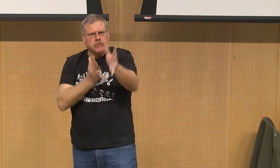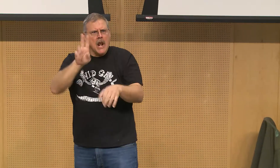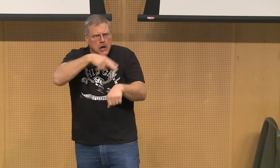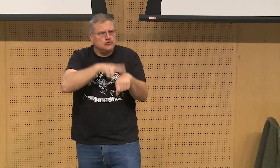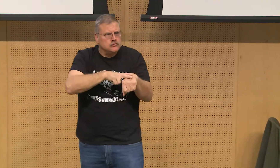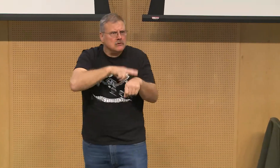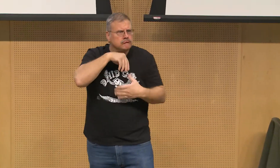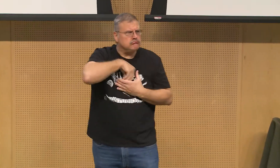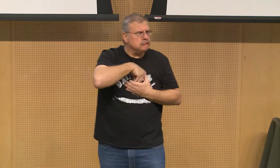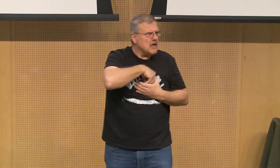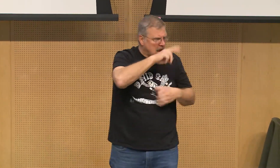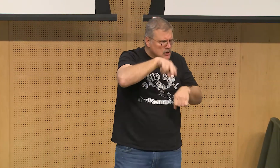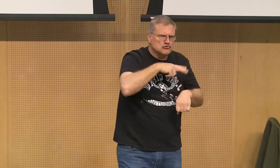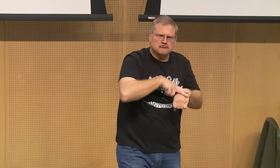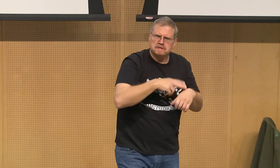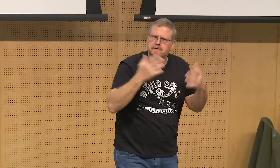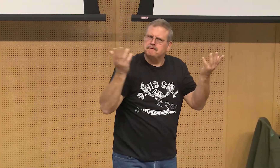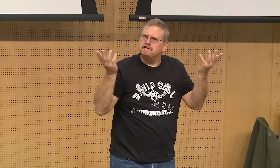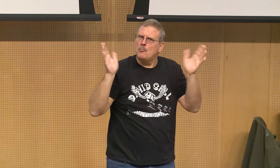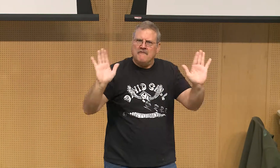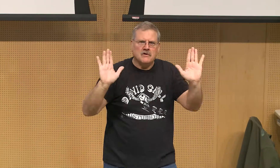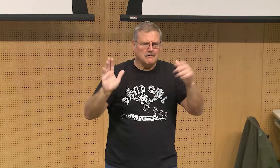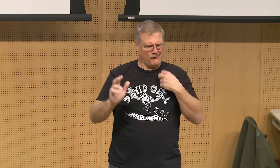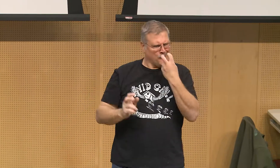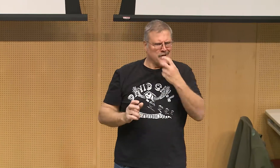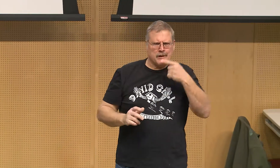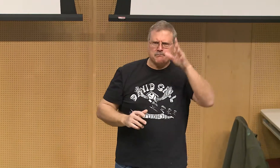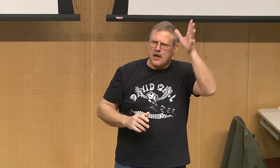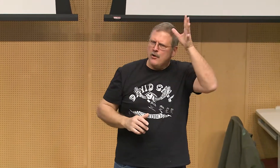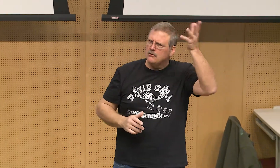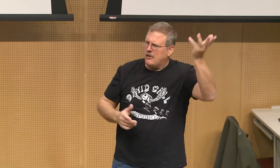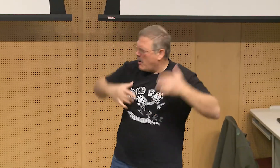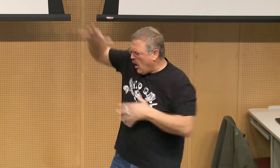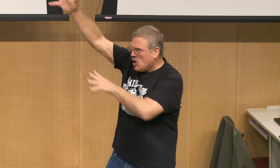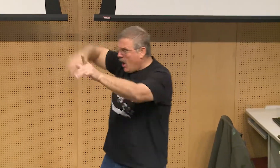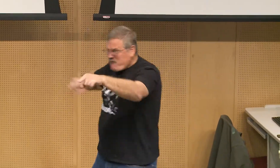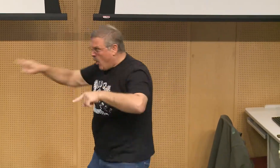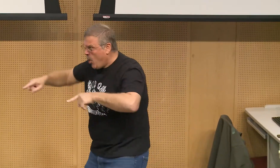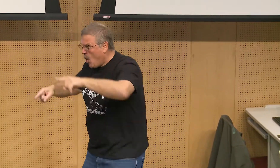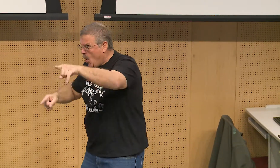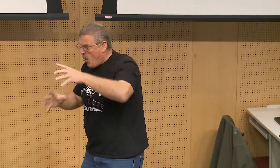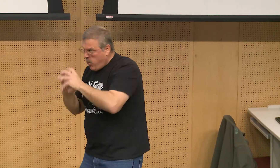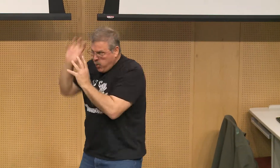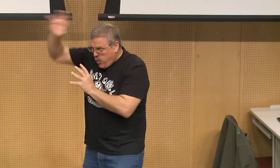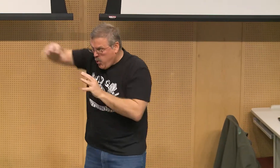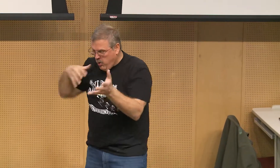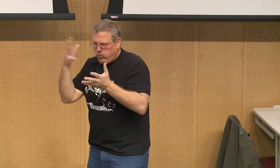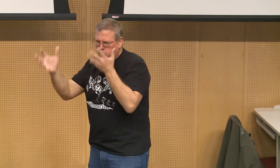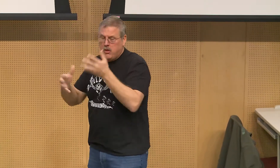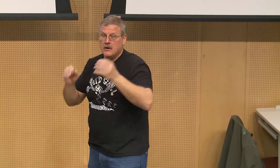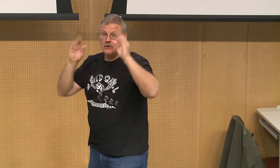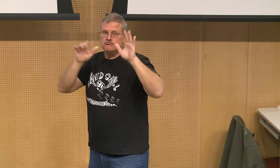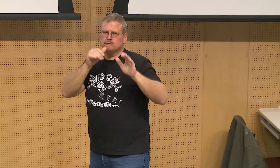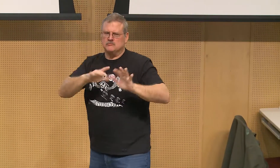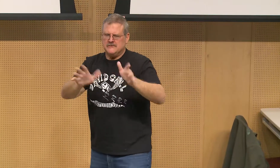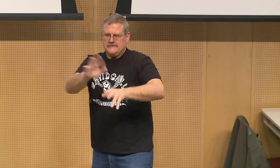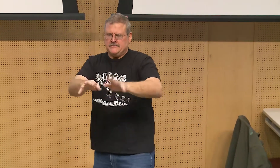We needed to speak to each other, so that natural gesture of, you know, "I got to go outside. I want to go play," and then we were told not to do that,